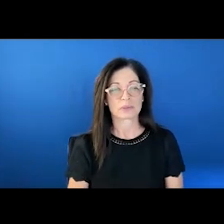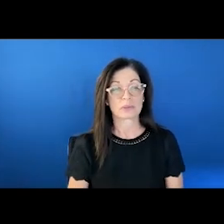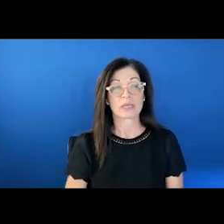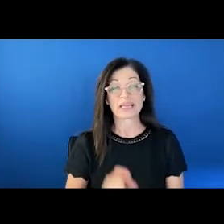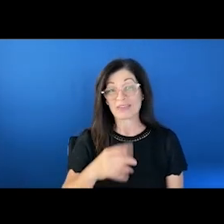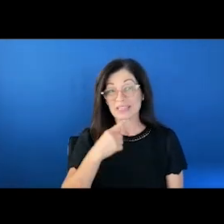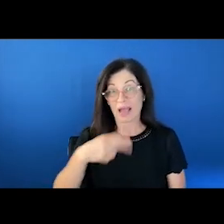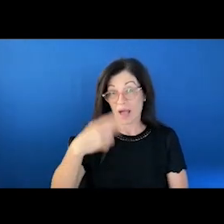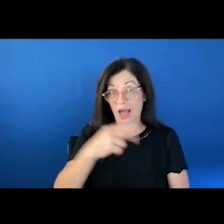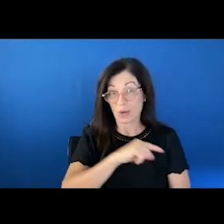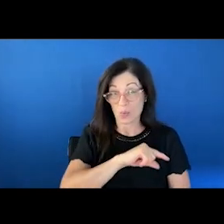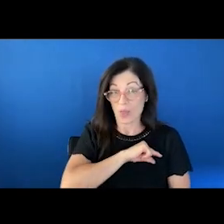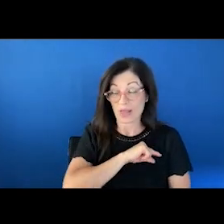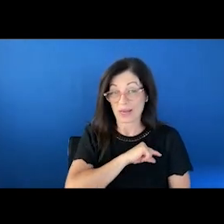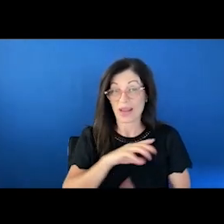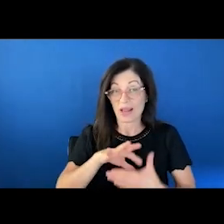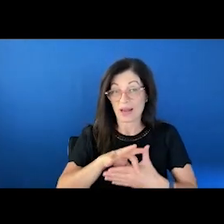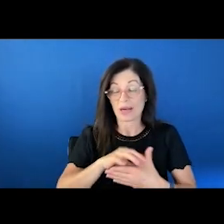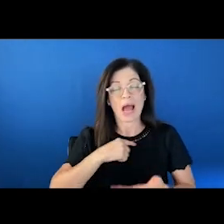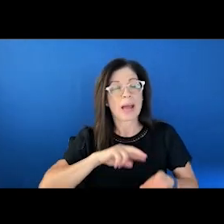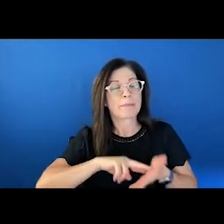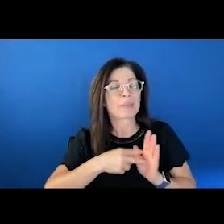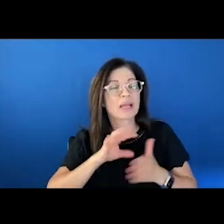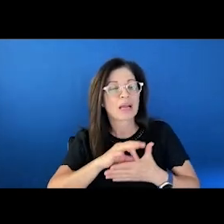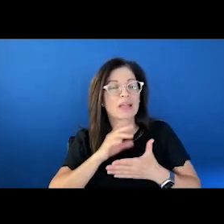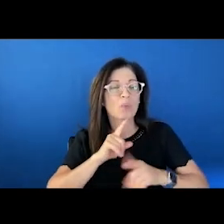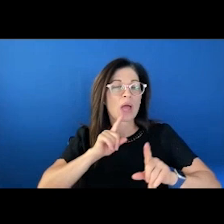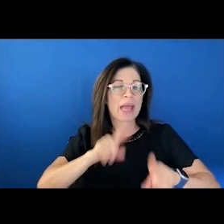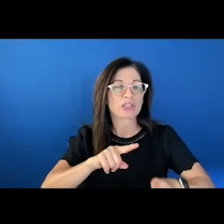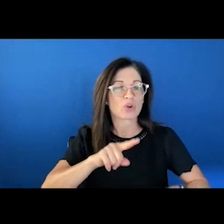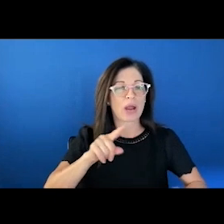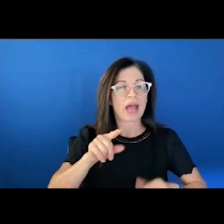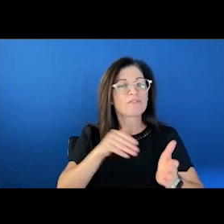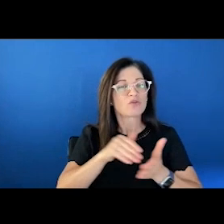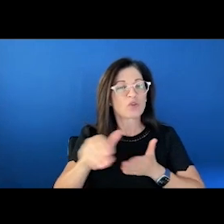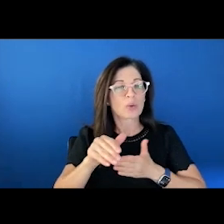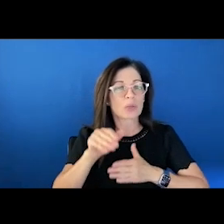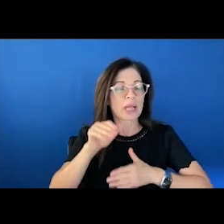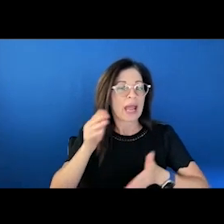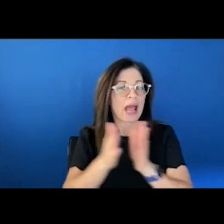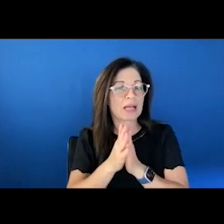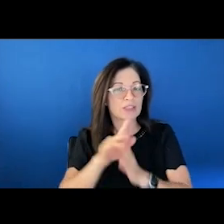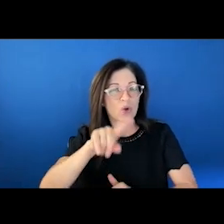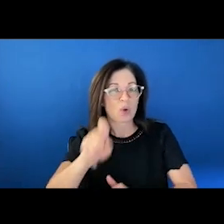content, I mean content that answers a frequently asked question amongst the field or your audience.